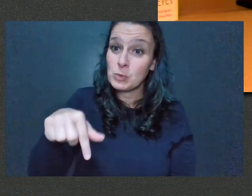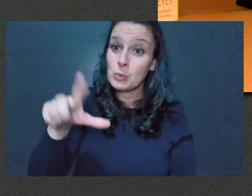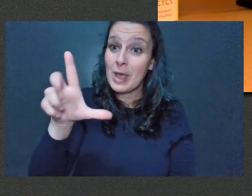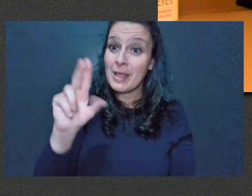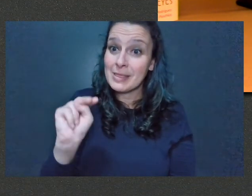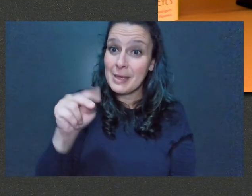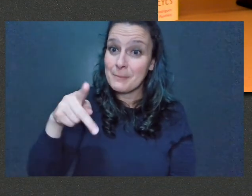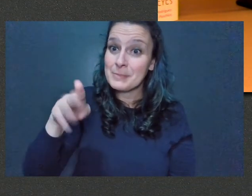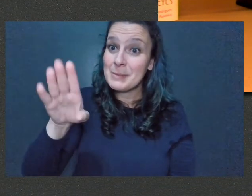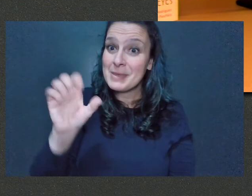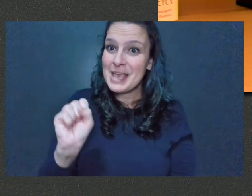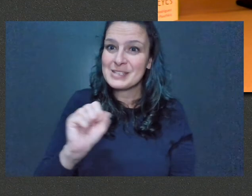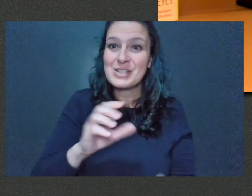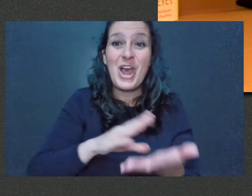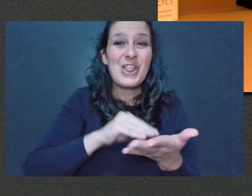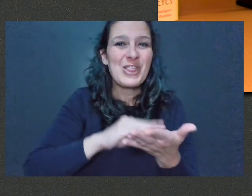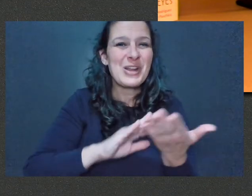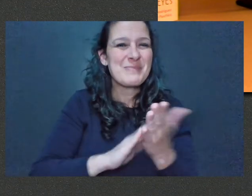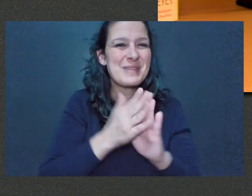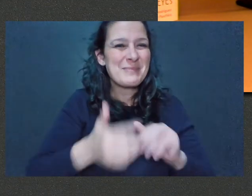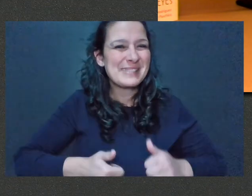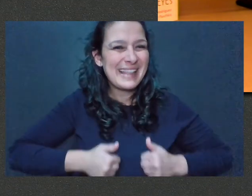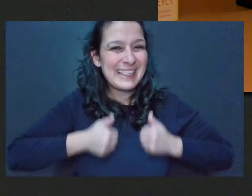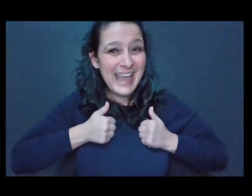where learning's brought to life. Farewell.